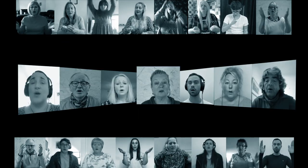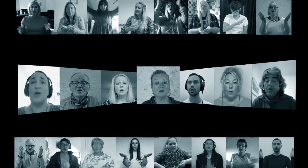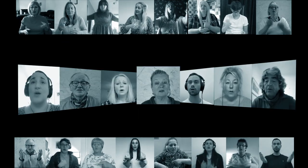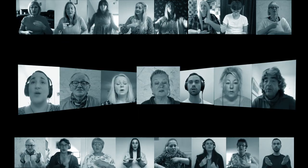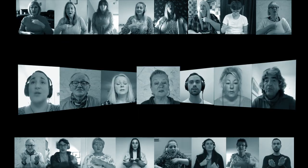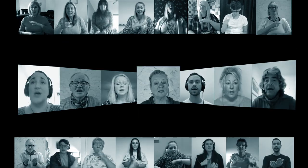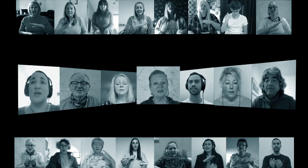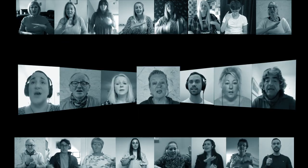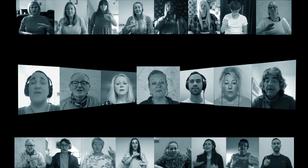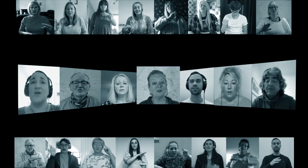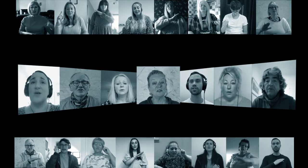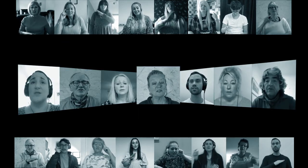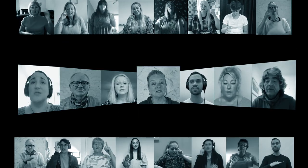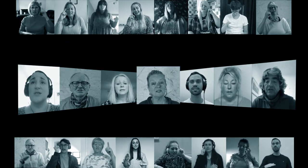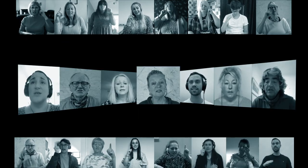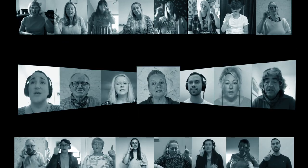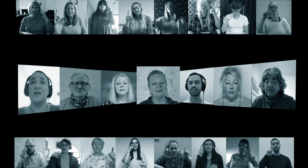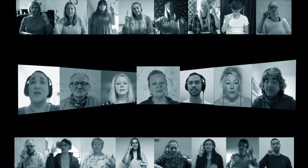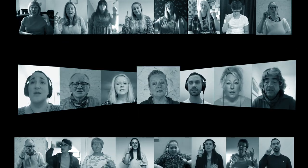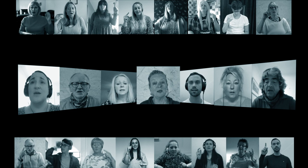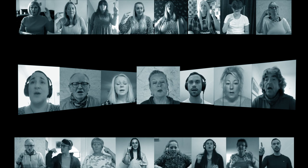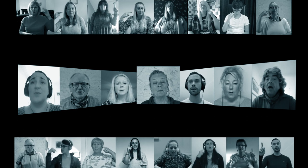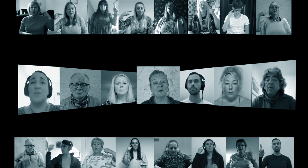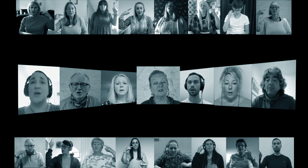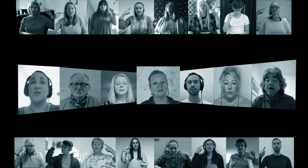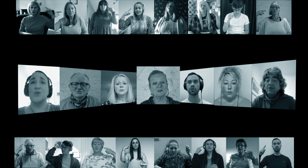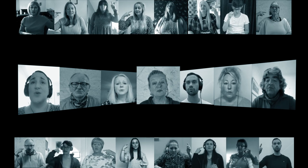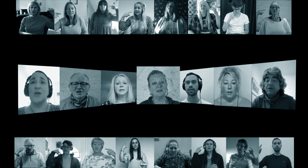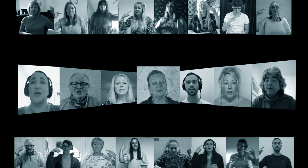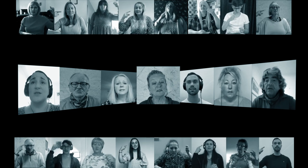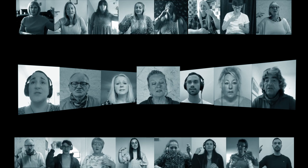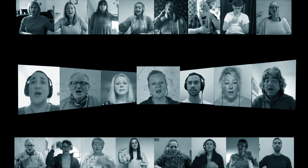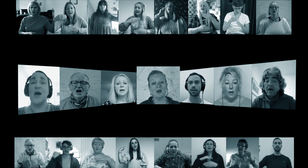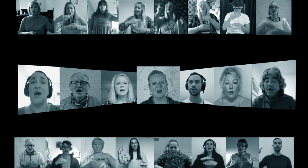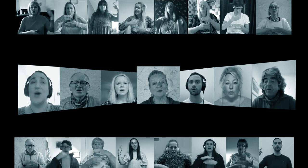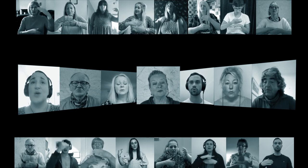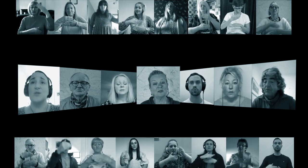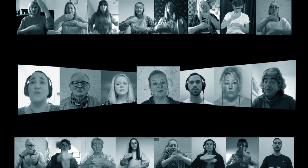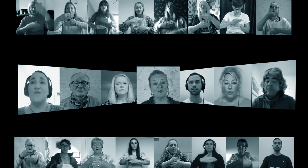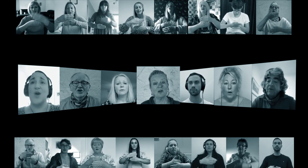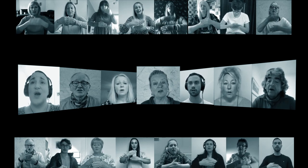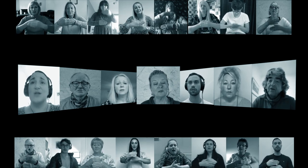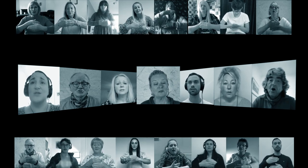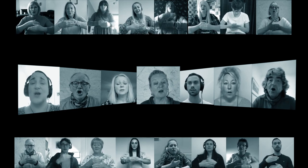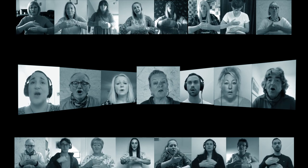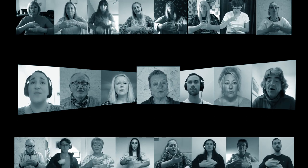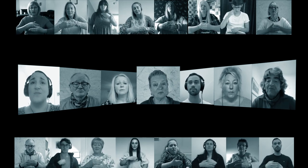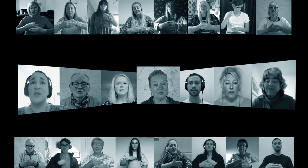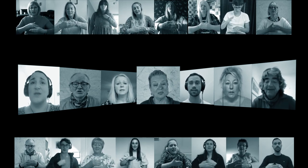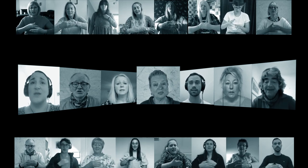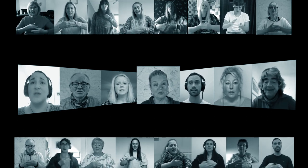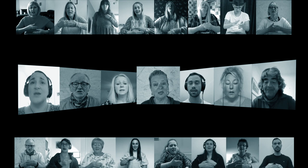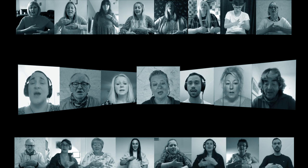A world I’d never seen, muttering sound in front of me